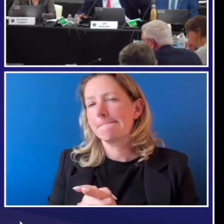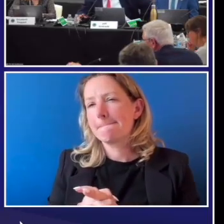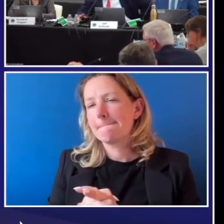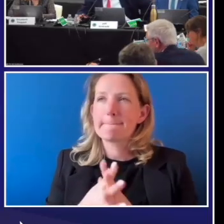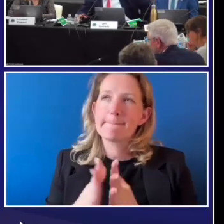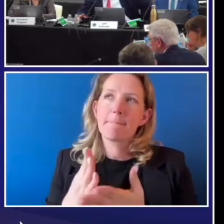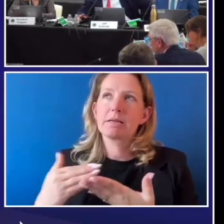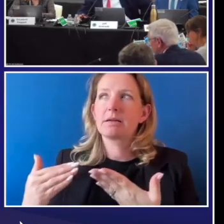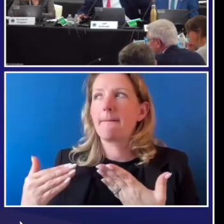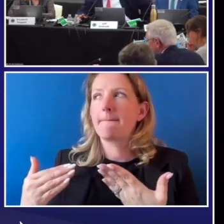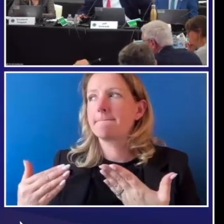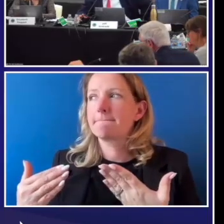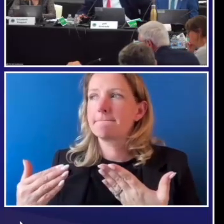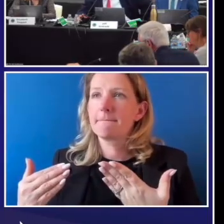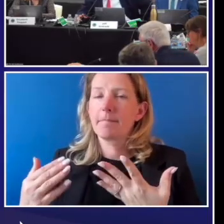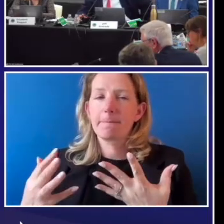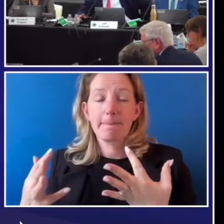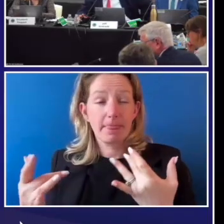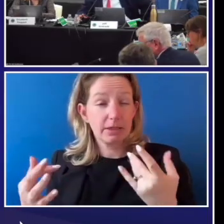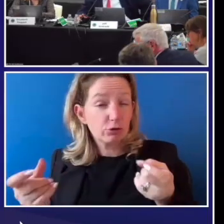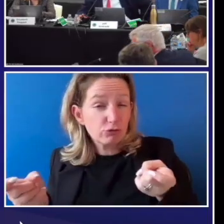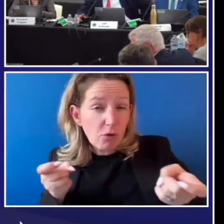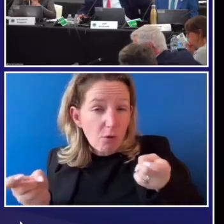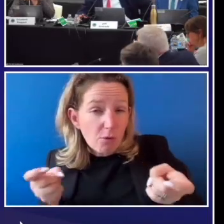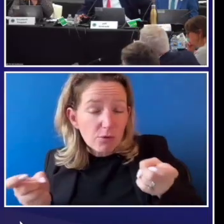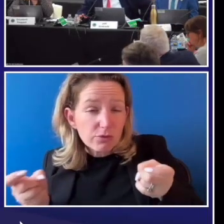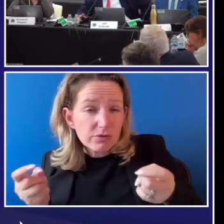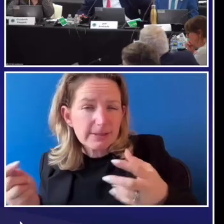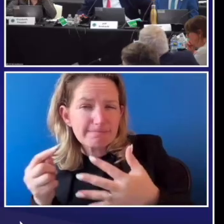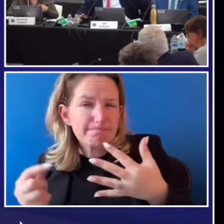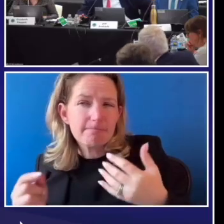I'm not sure we really have a basis for making a distinction between the two.